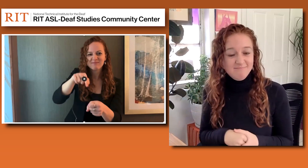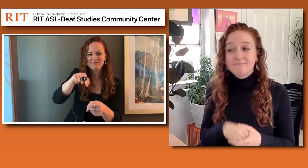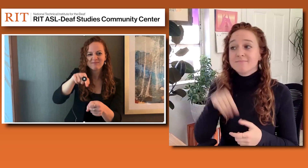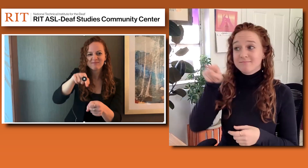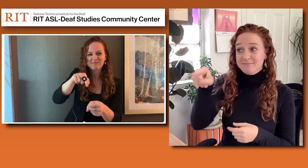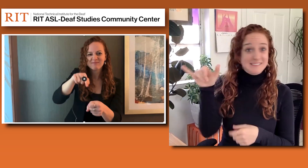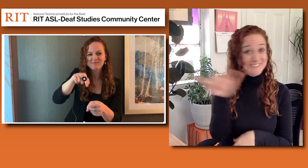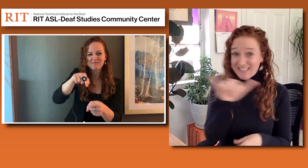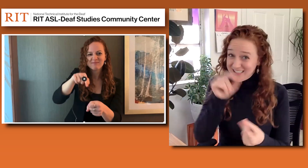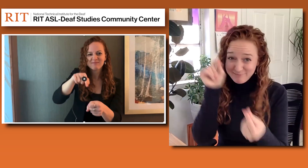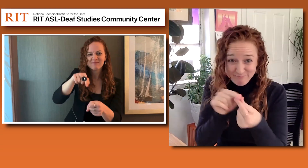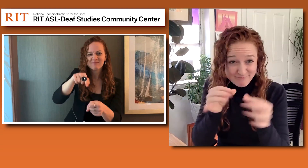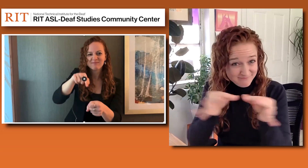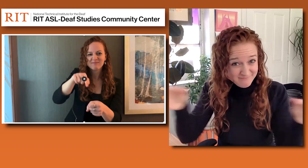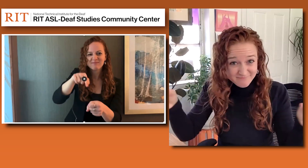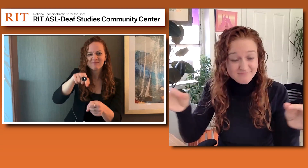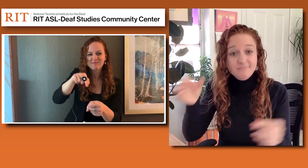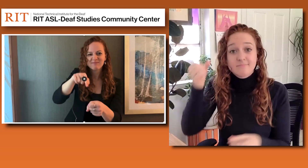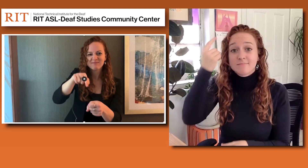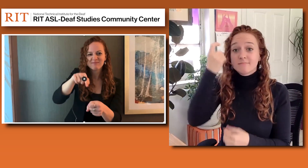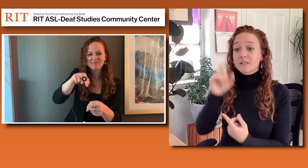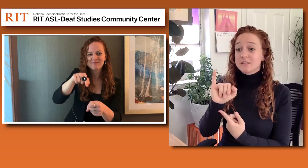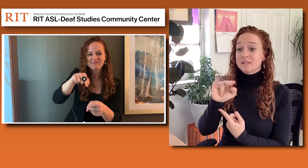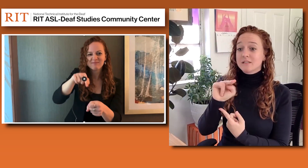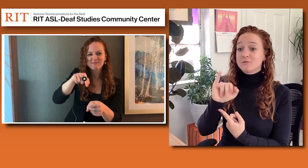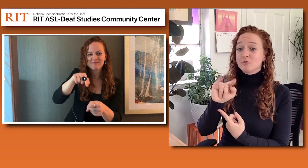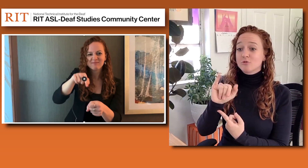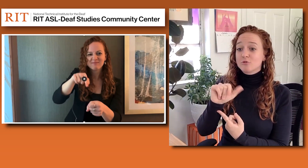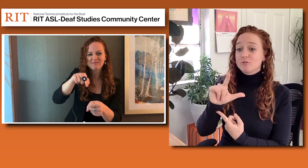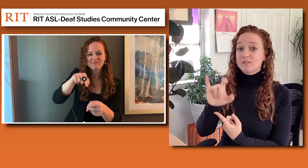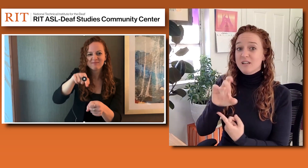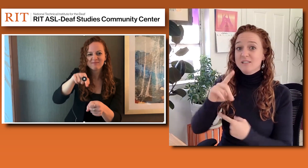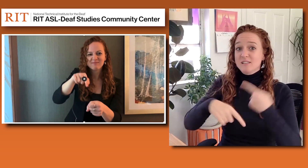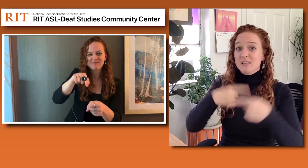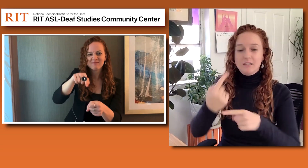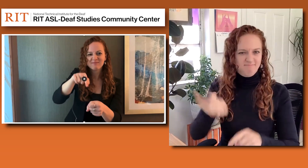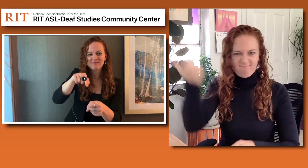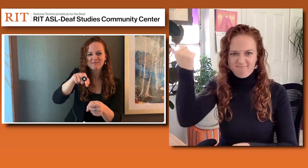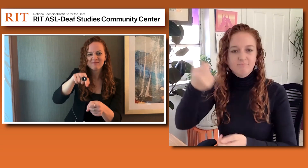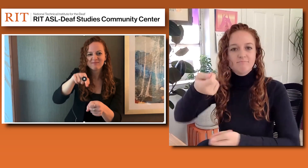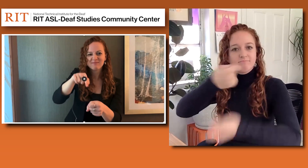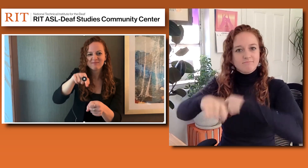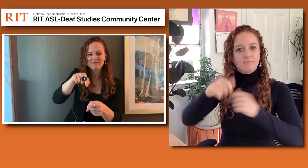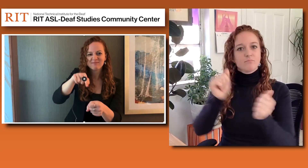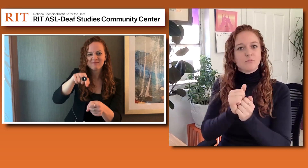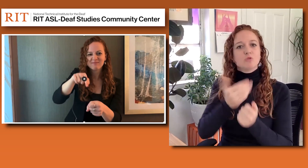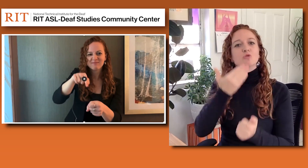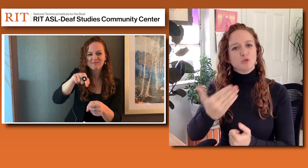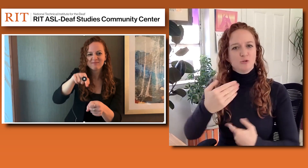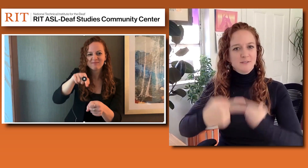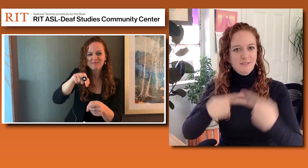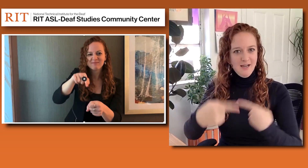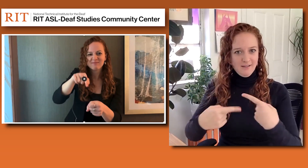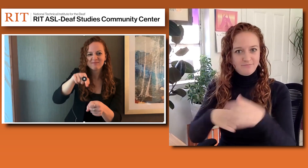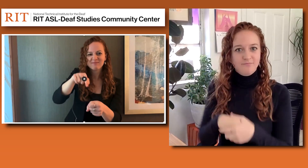This is the exact same sentence that I did before. The initialized sign is taken out, and it is replaced with an...